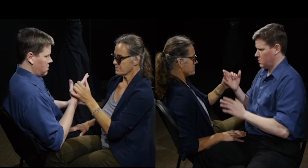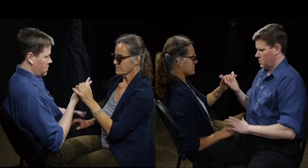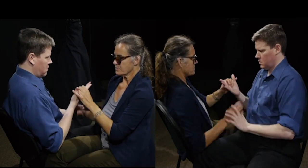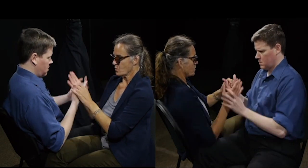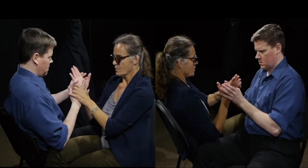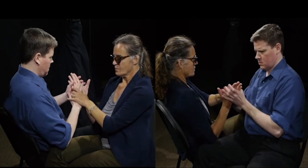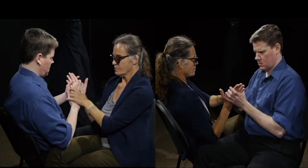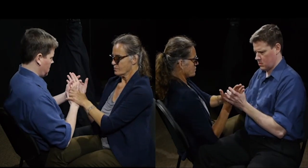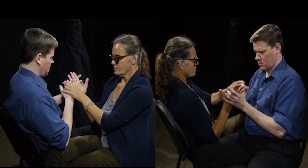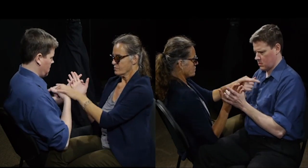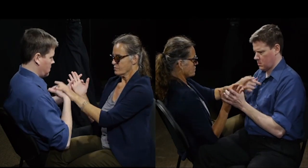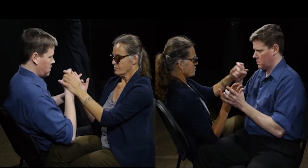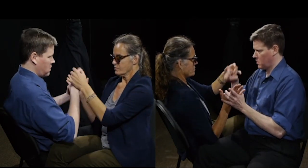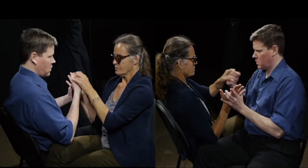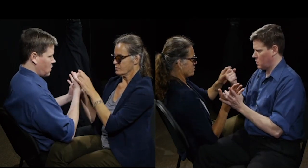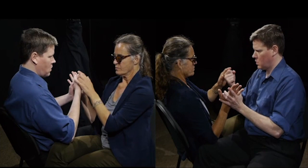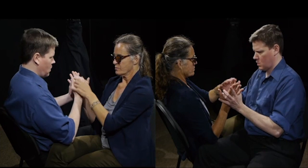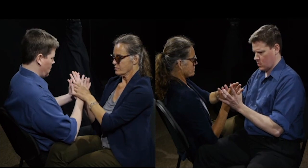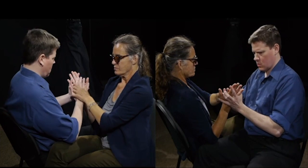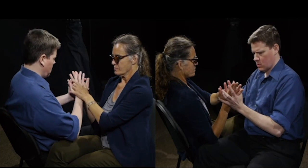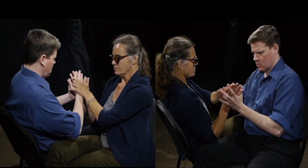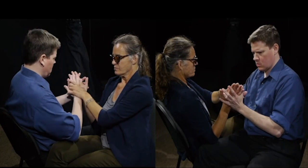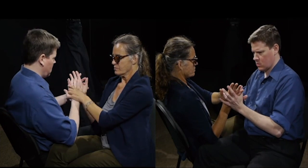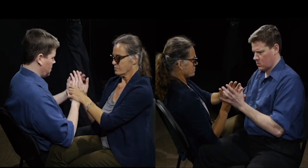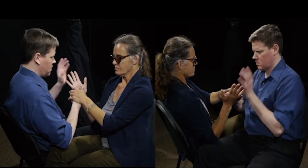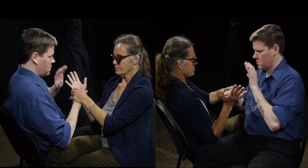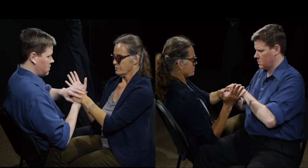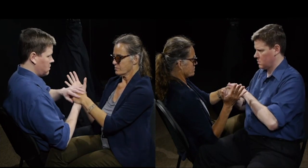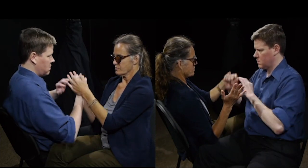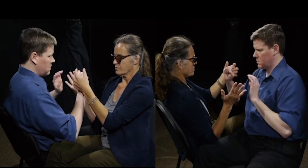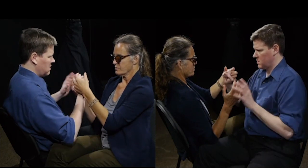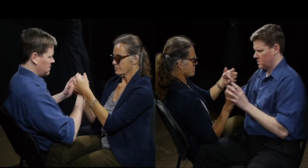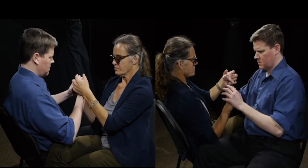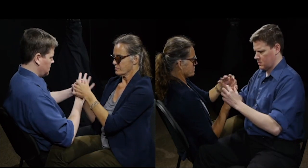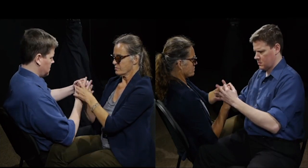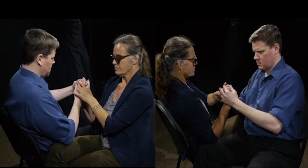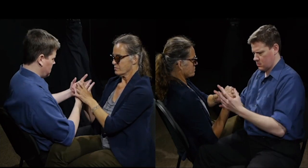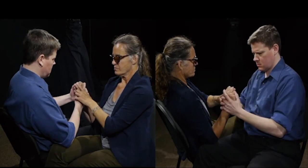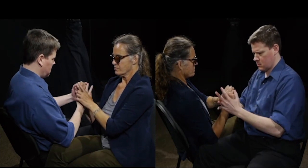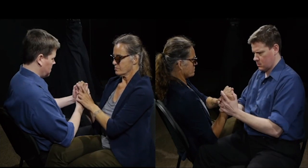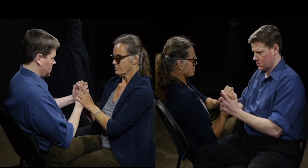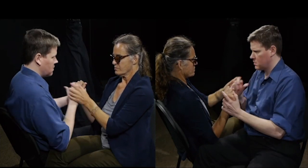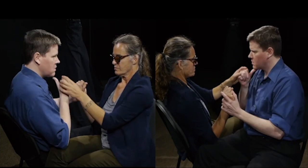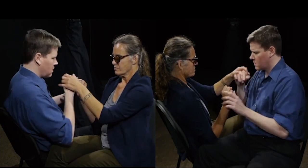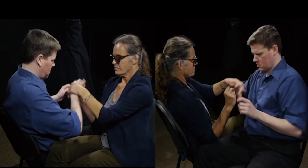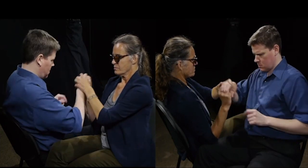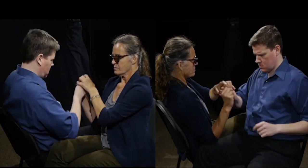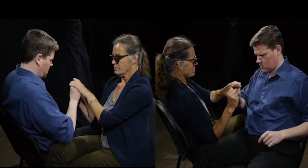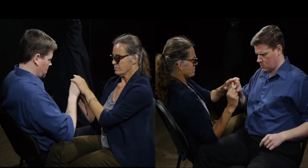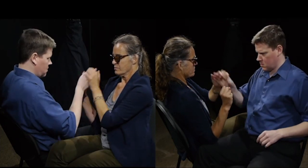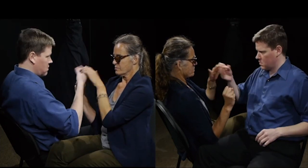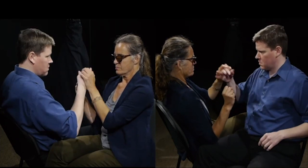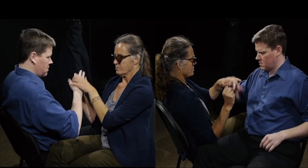[John] Moving on to the Hand Three, my non-dominant hand. This hand plays a critical grammatical role.